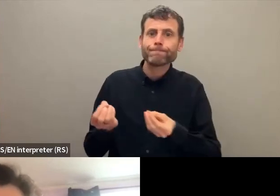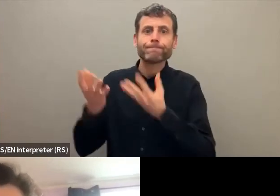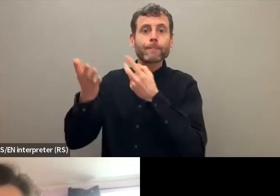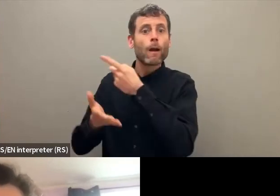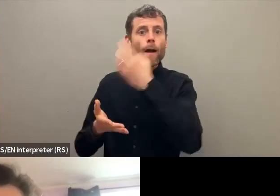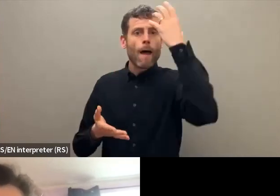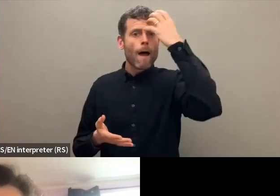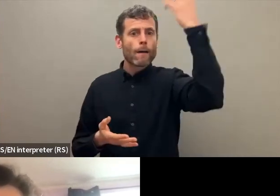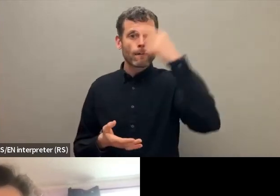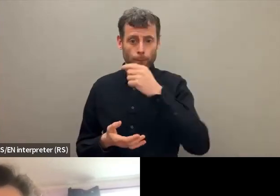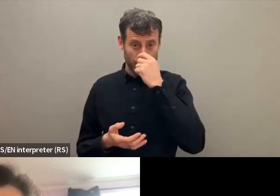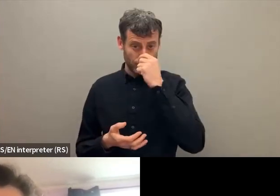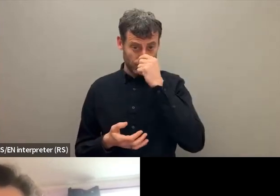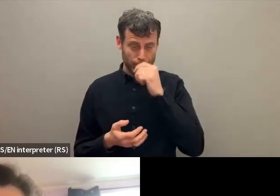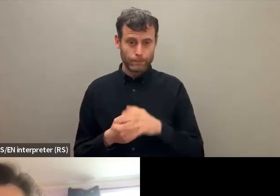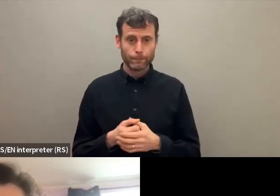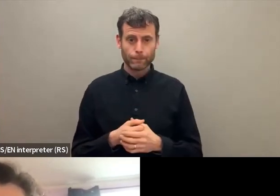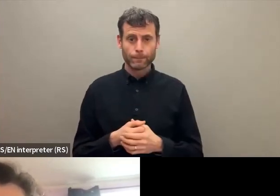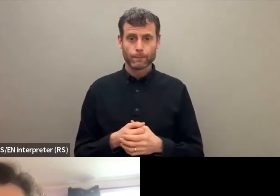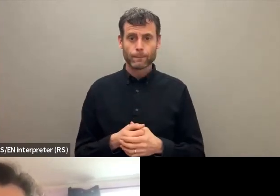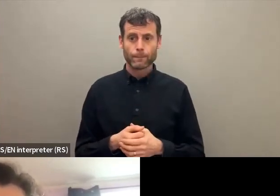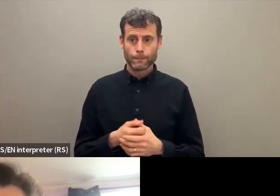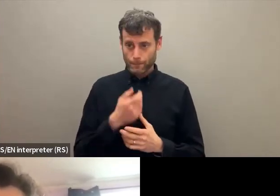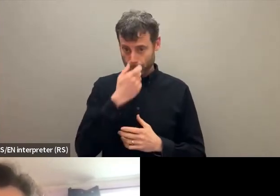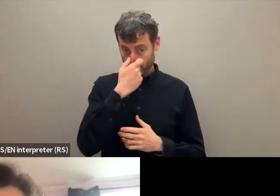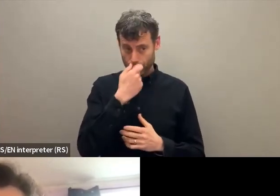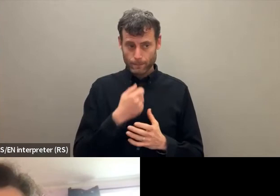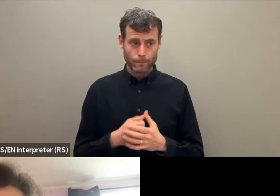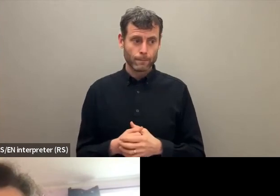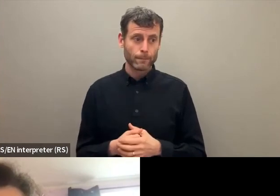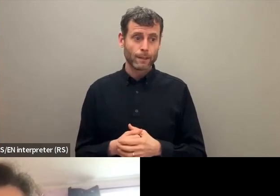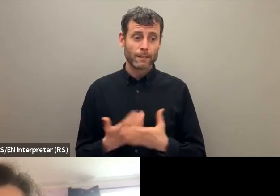Sophie Mitra: Thank you, thank you so much. Sophie Mitra: And so just want to note that.